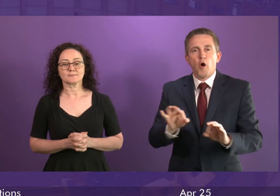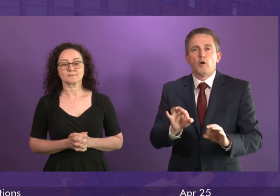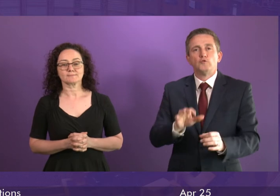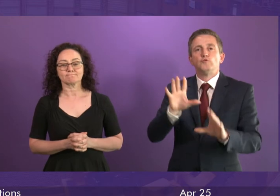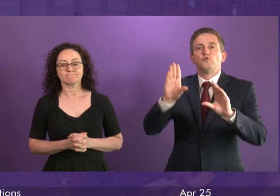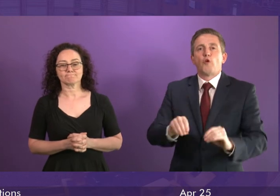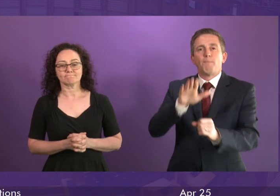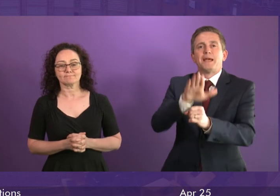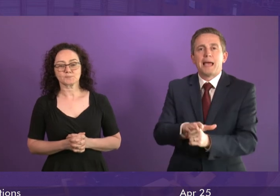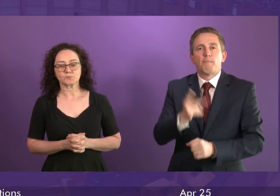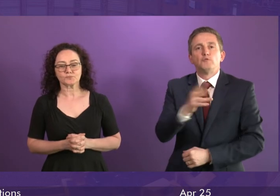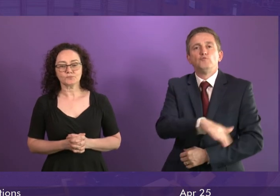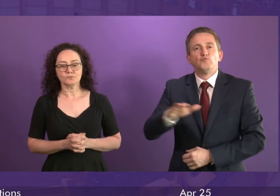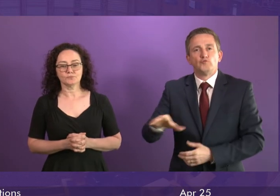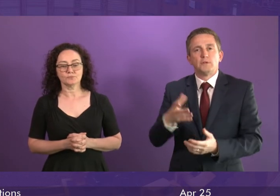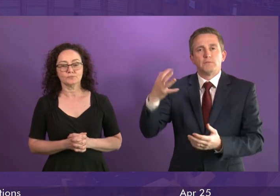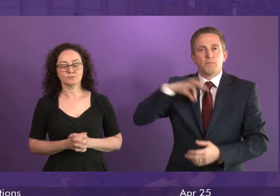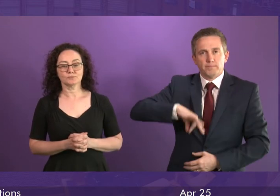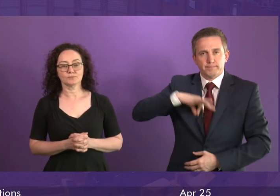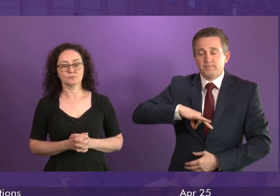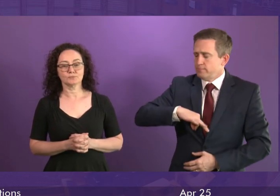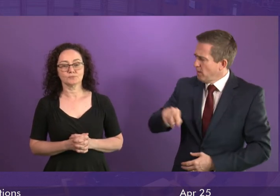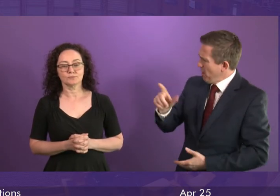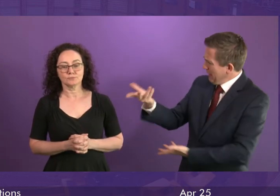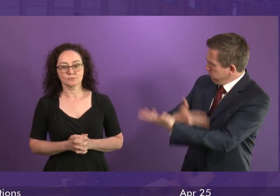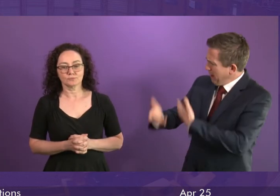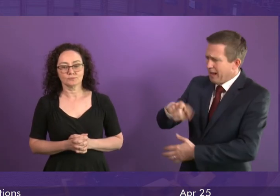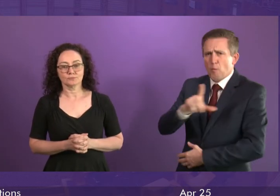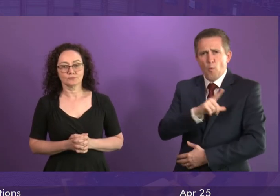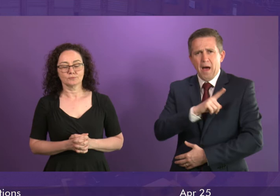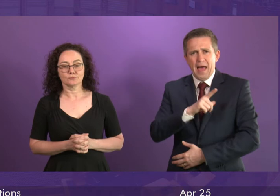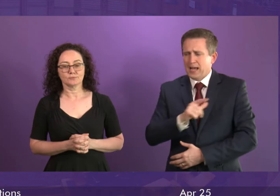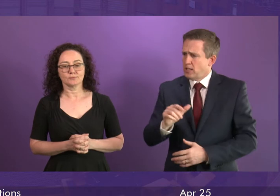Can the First Minister explain why that is the choice that she is making?